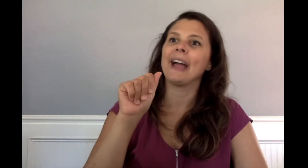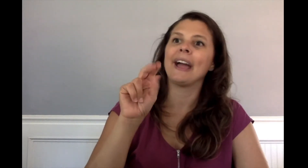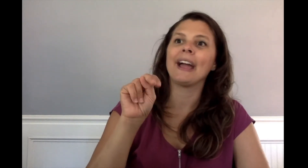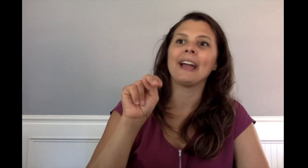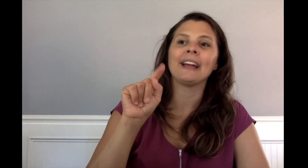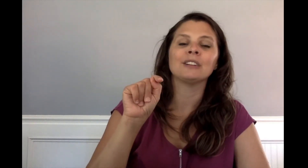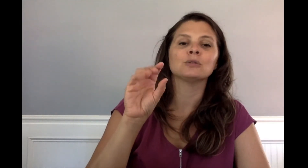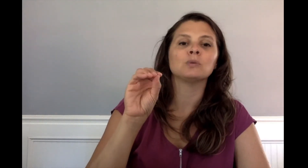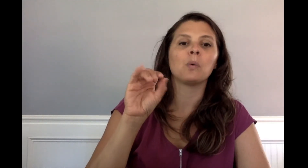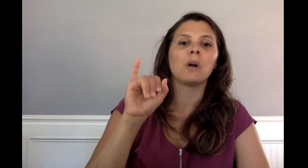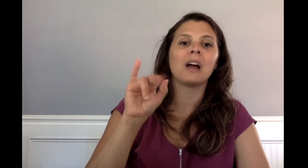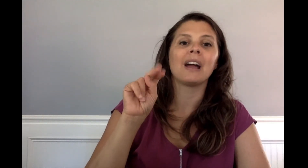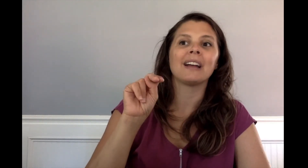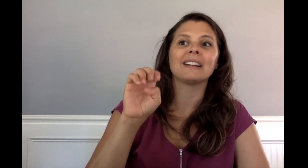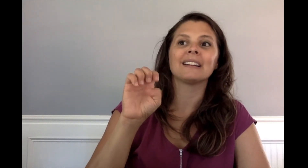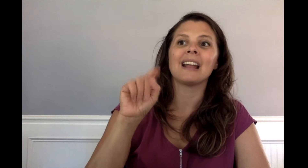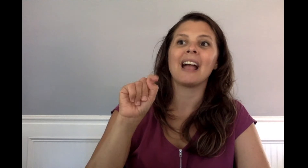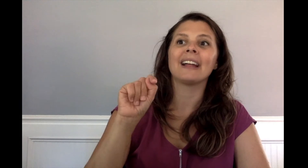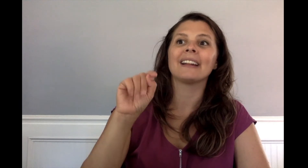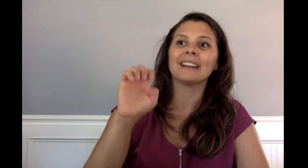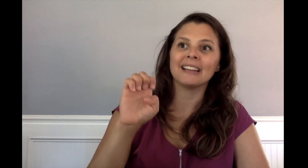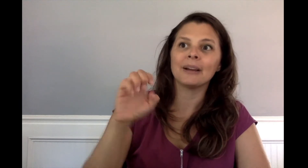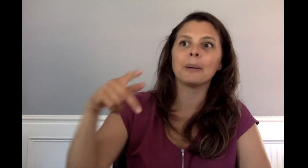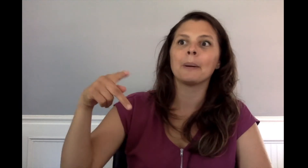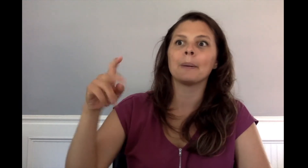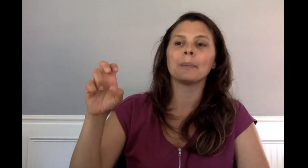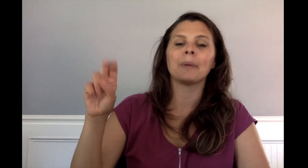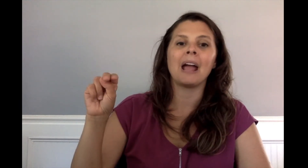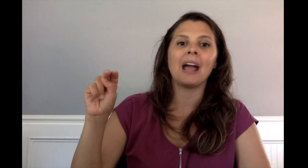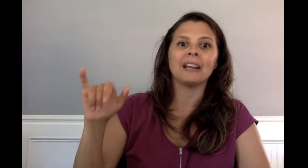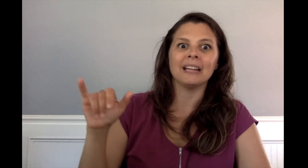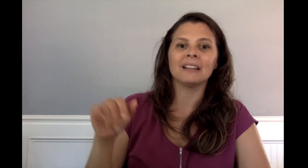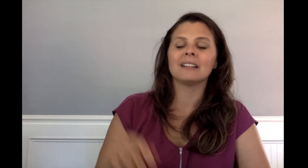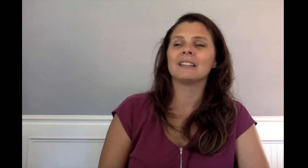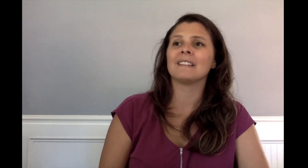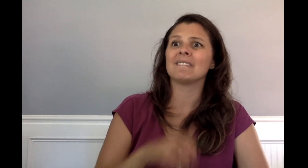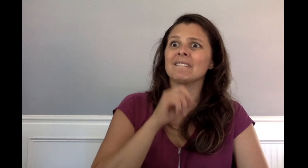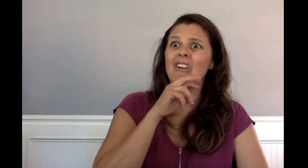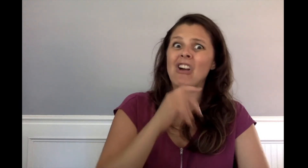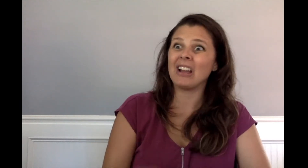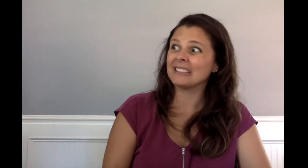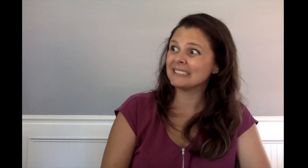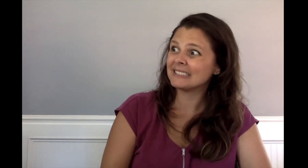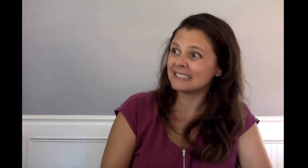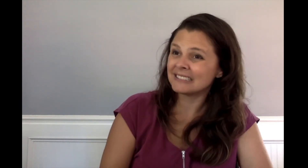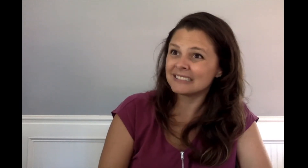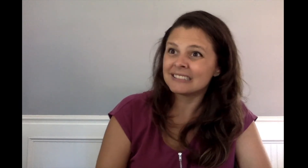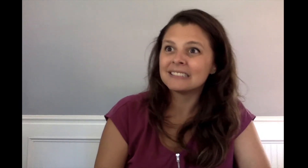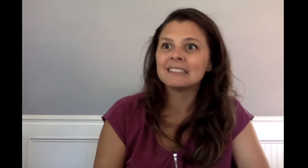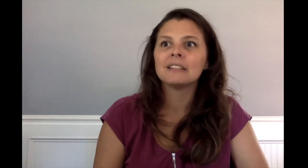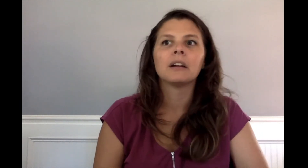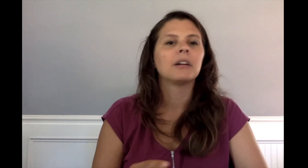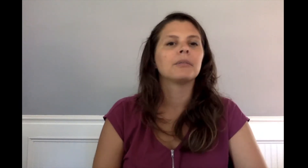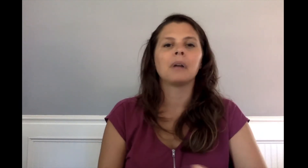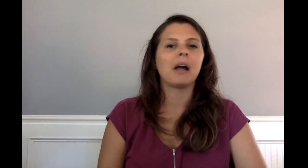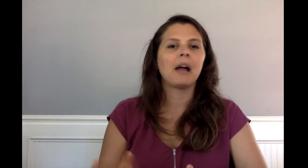'Antoinette Penny.'